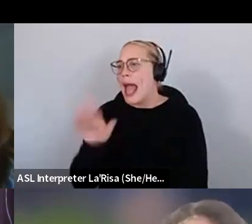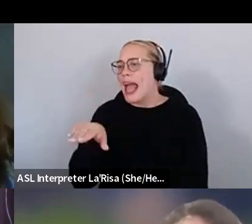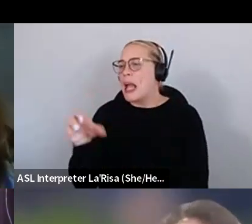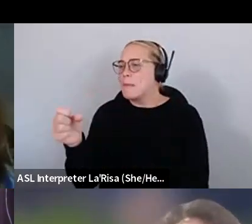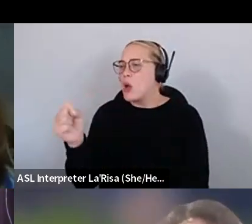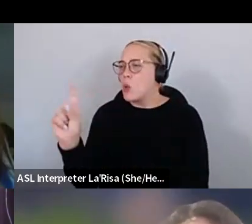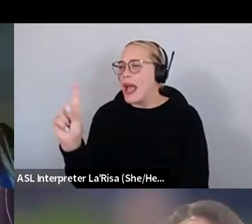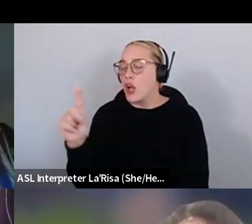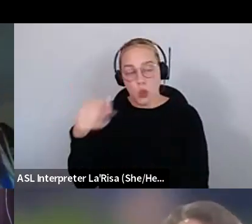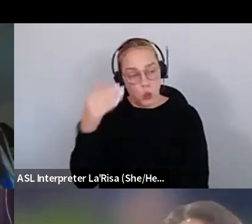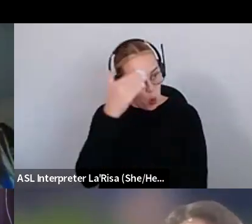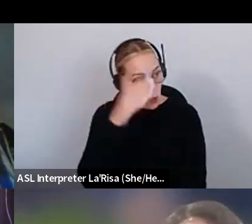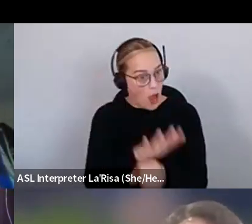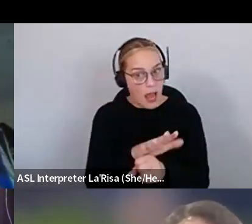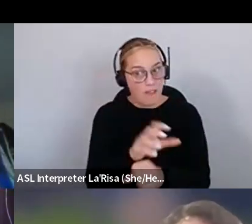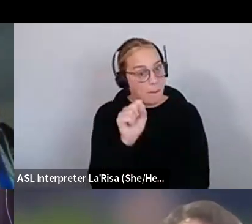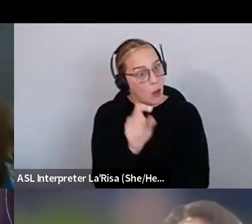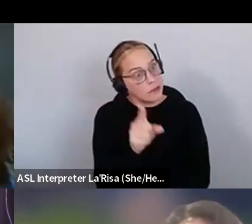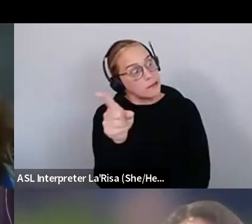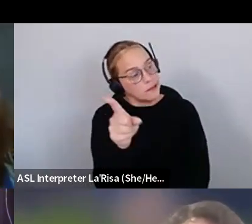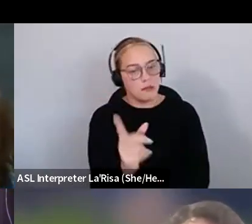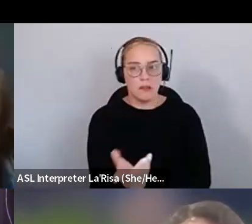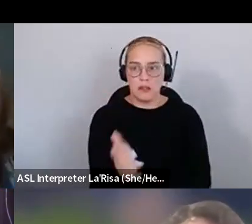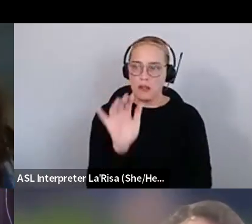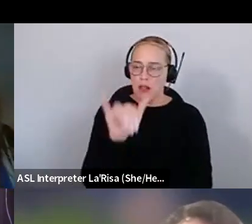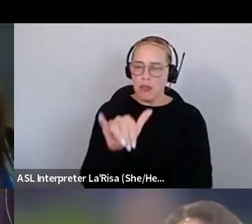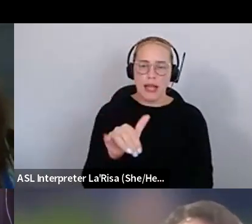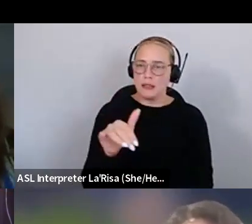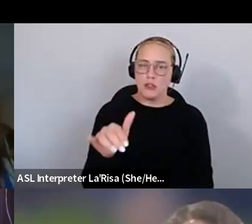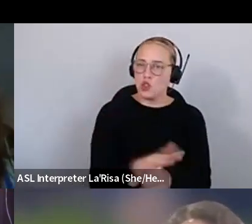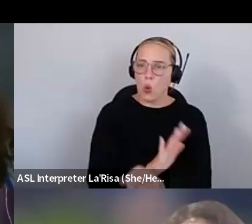really want to think about the contact -- context of the situation. If you